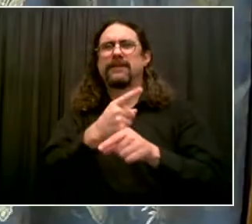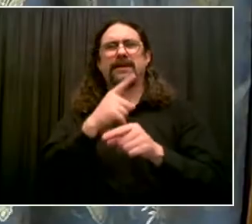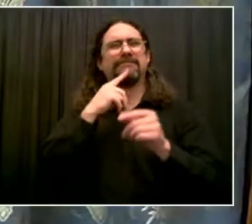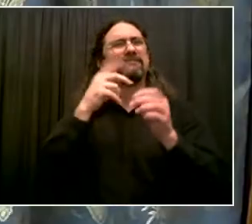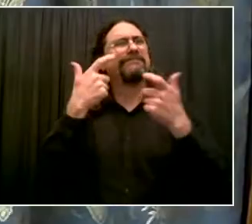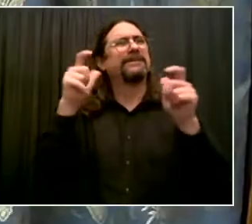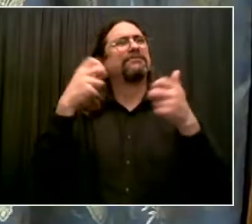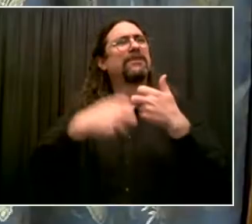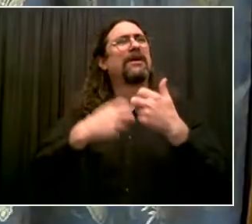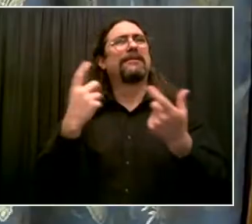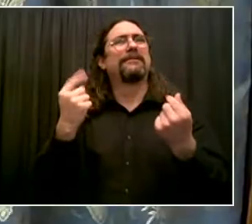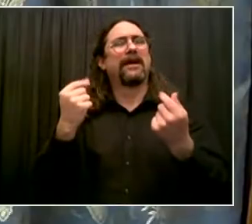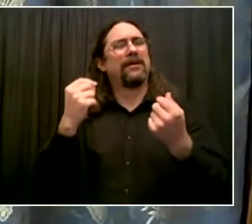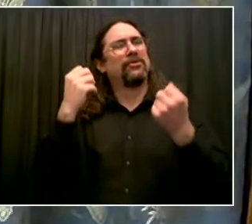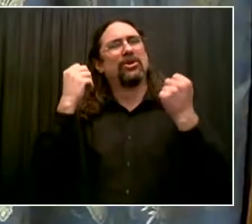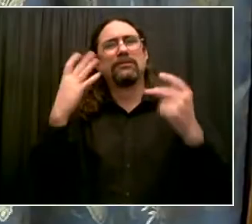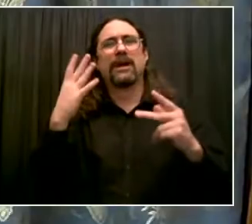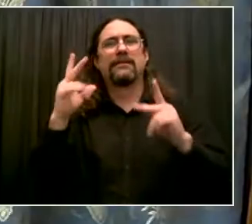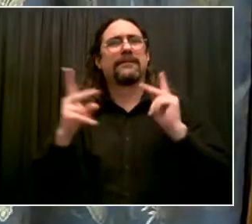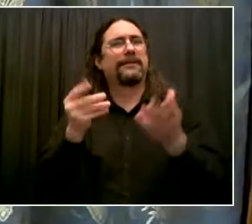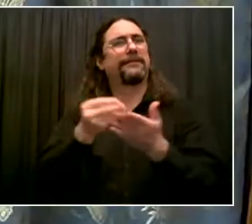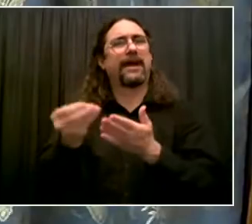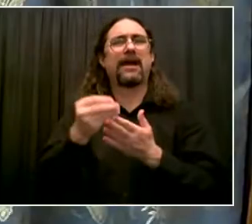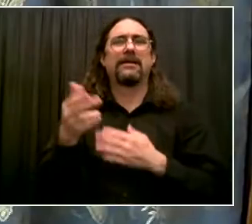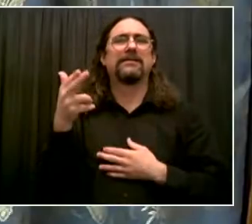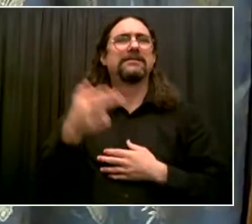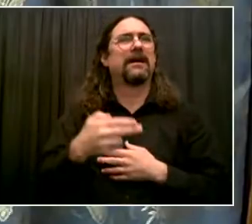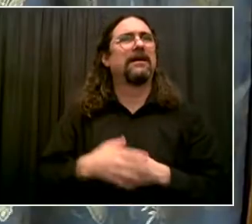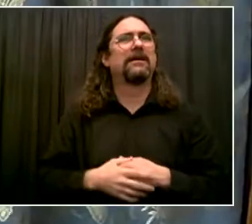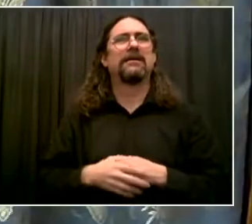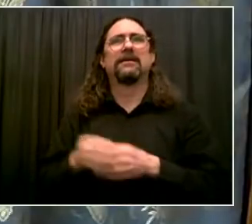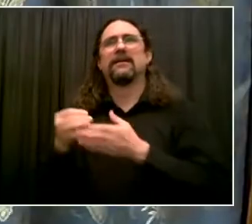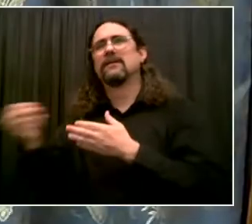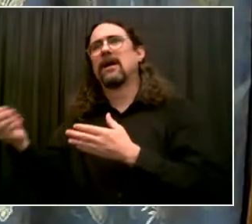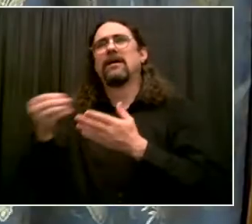THEY BUY GUNS.